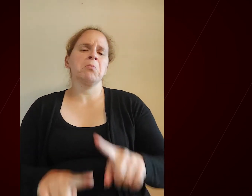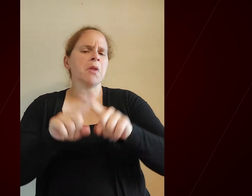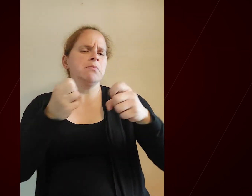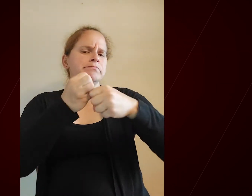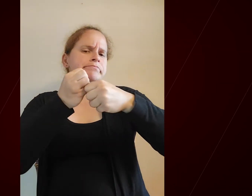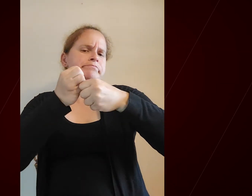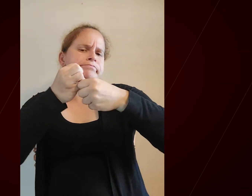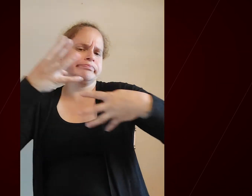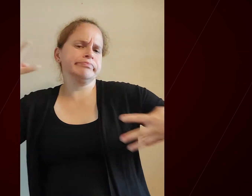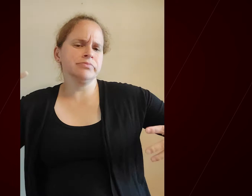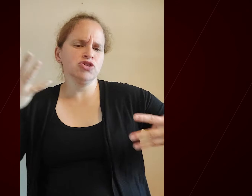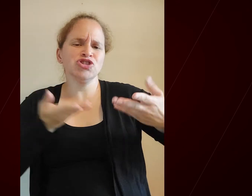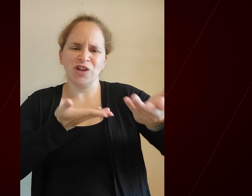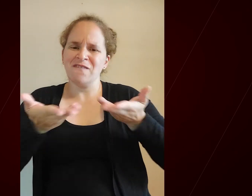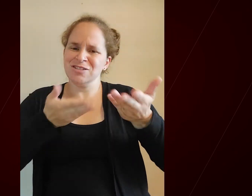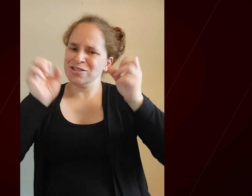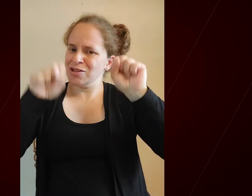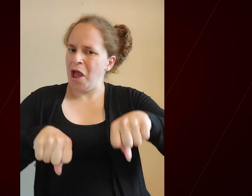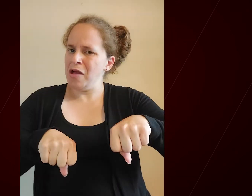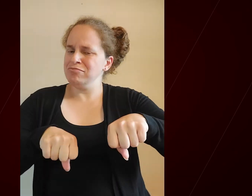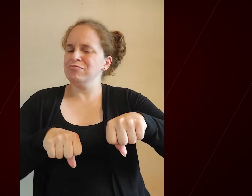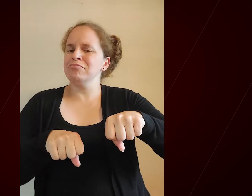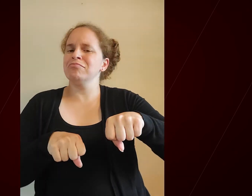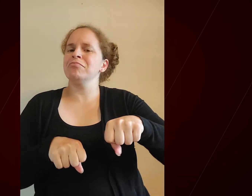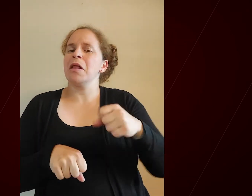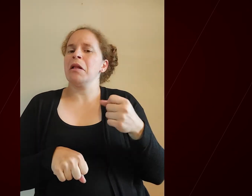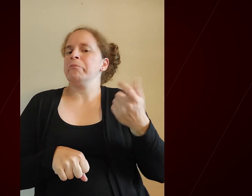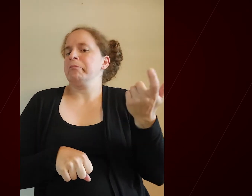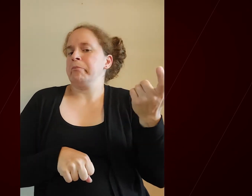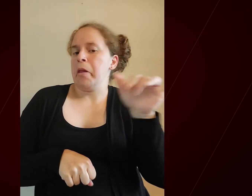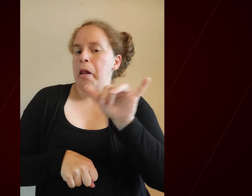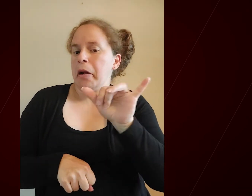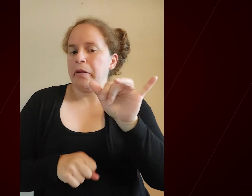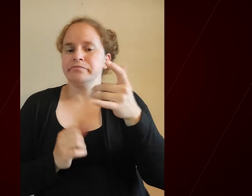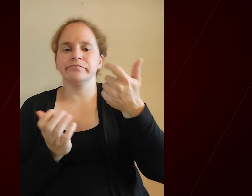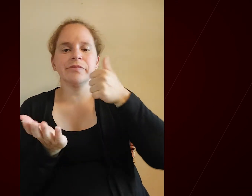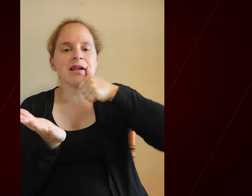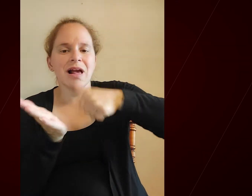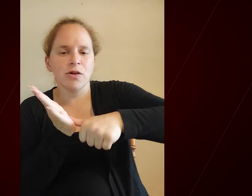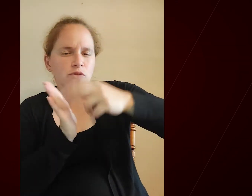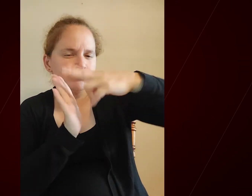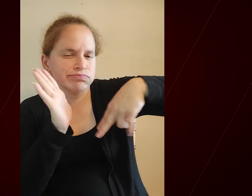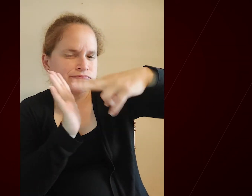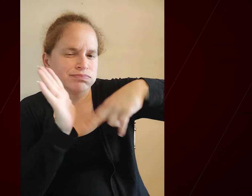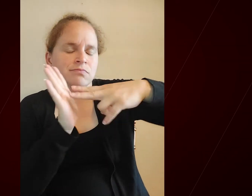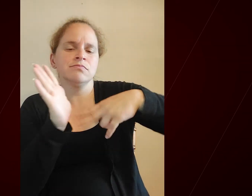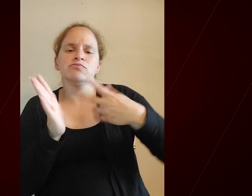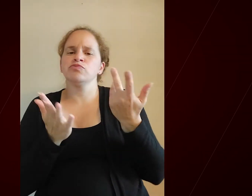We also offer other services, such as helping read letters,